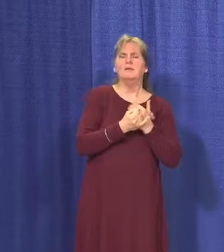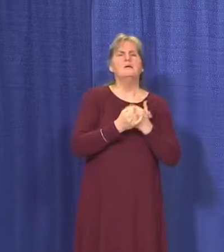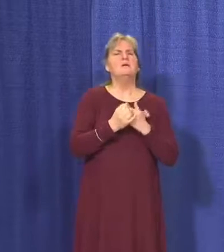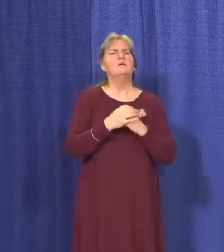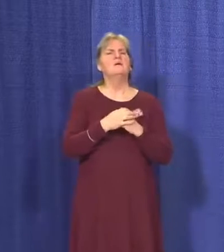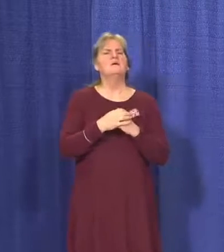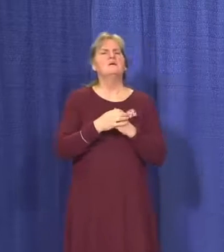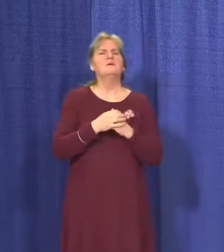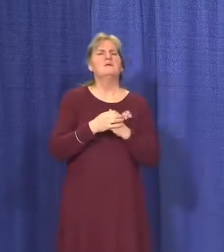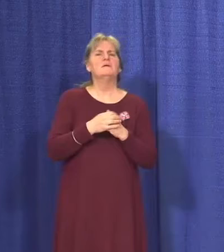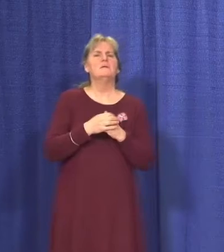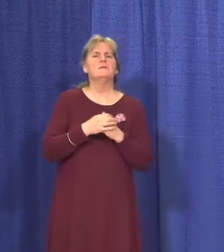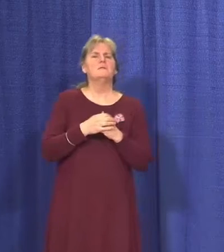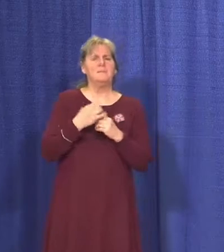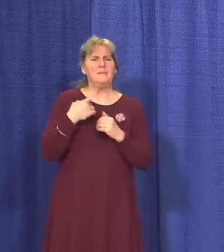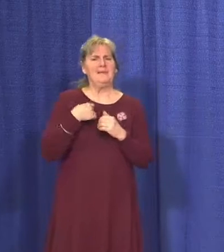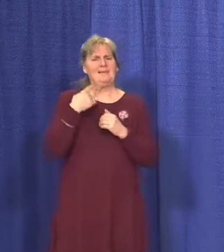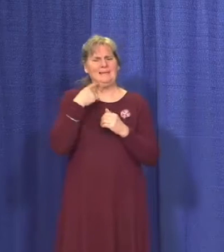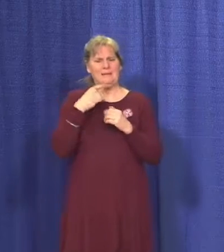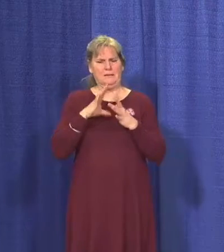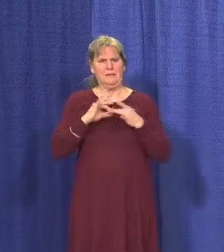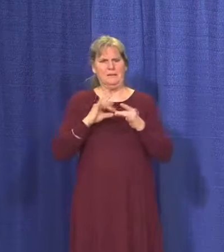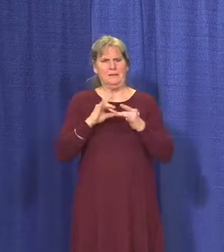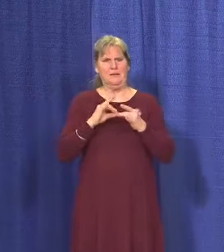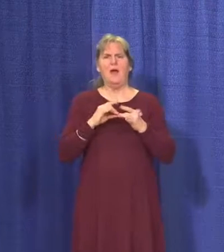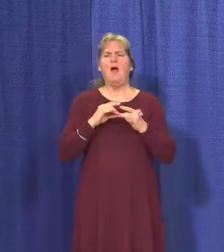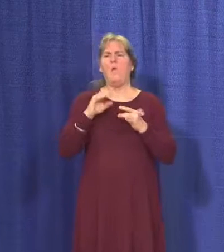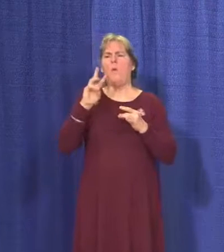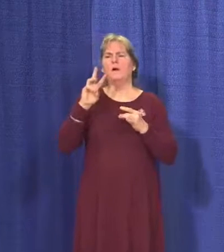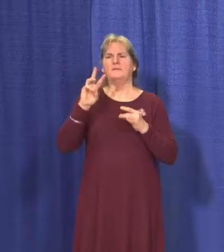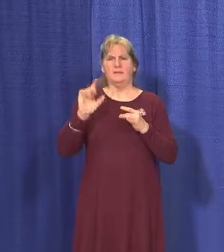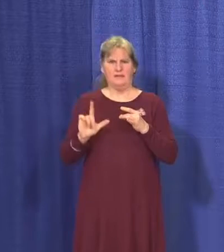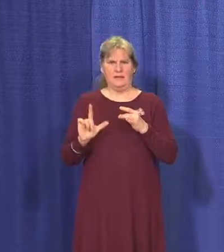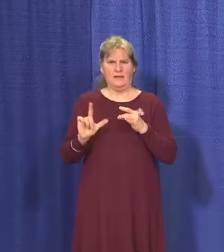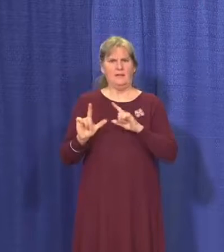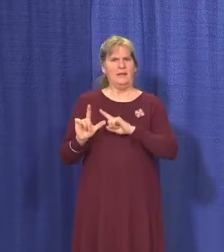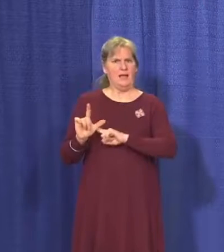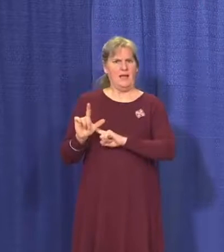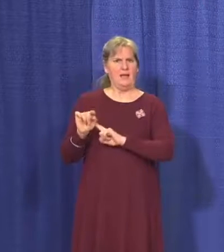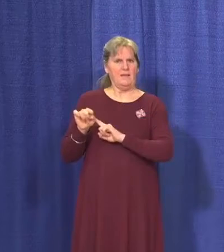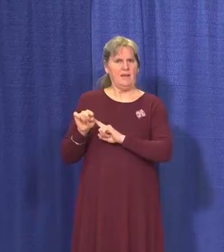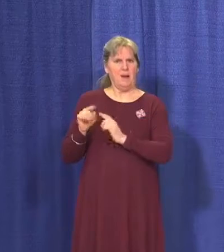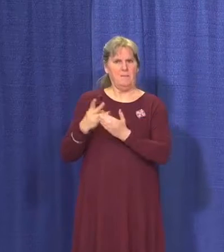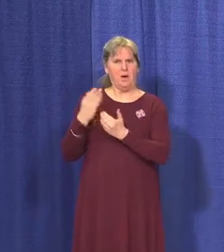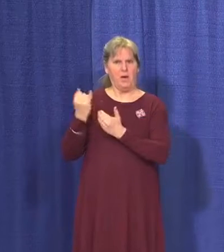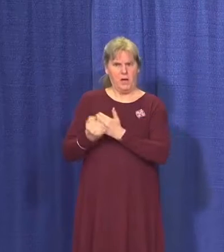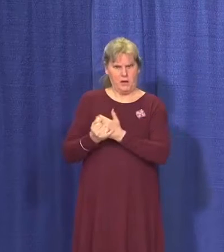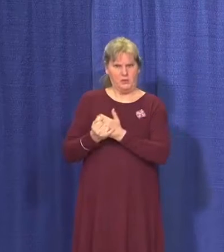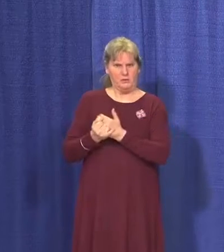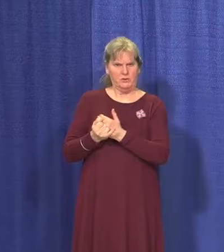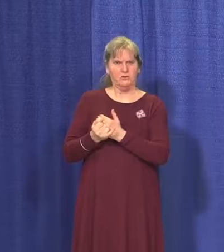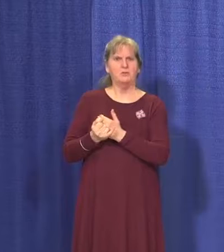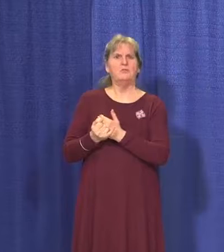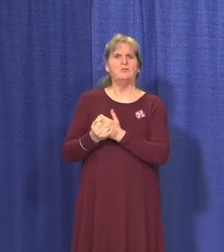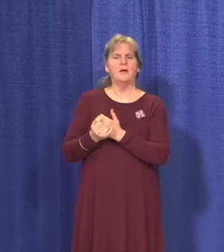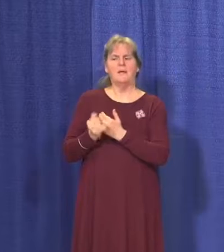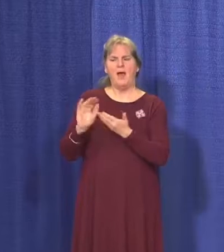As I noted in my opening comments, we have a project in Watson Lake that has been identified for us through the